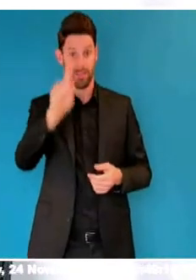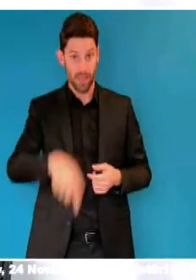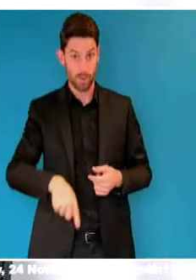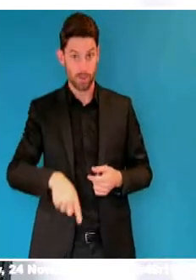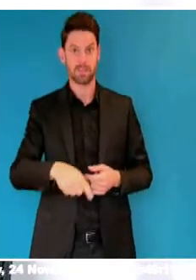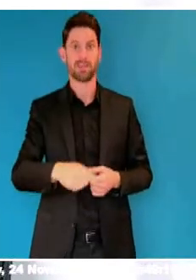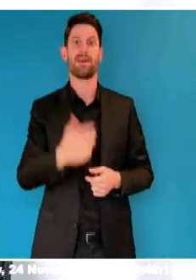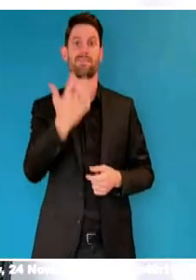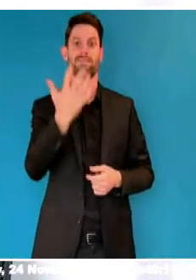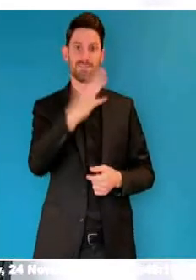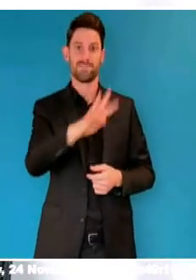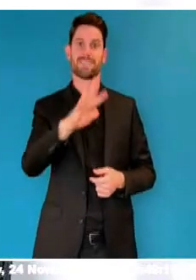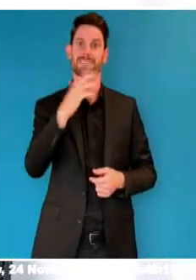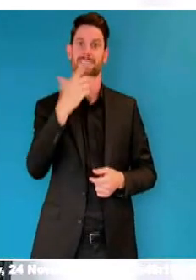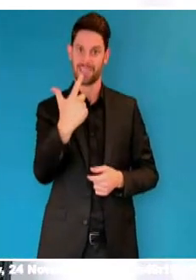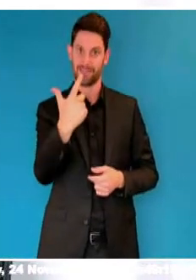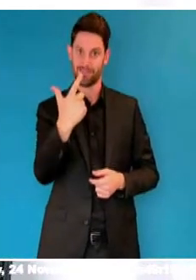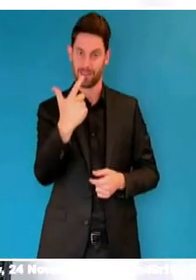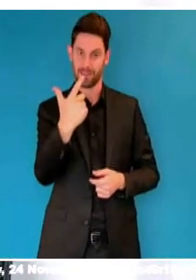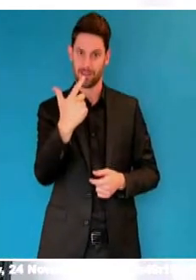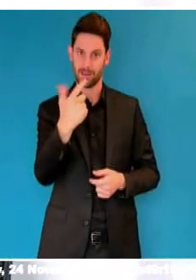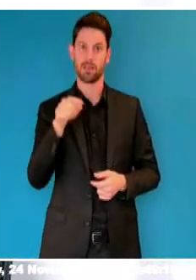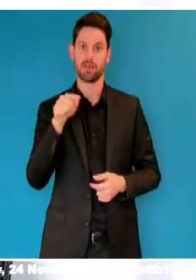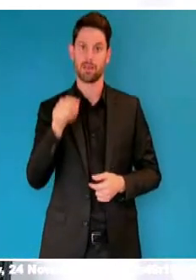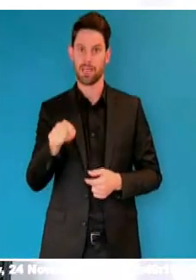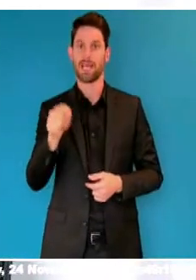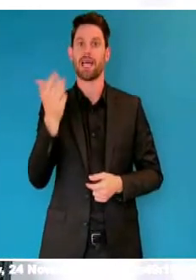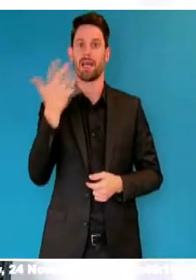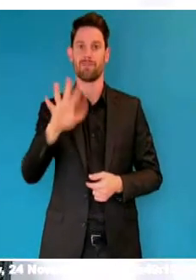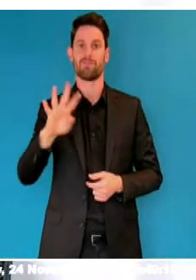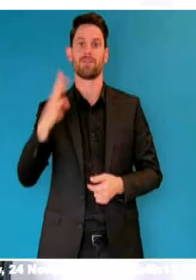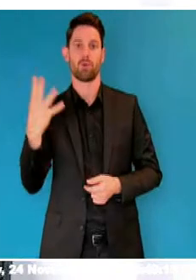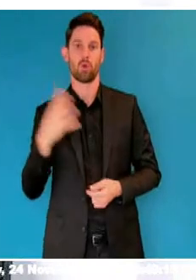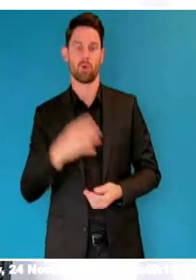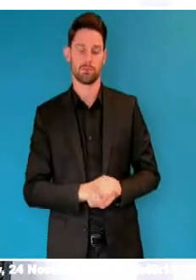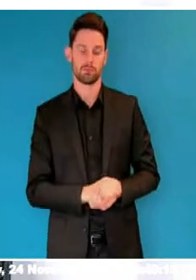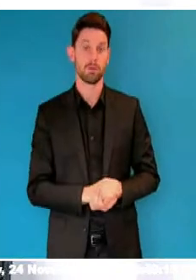That was for 14 adjustments?